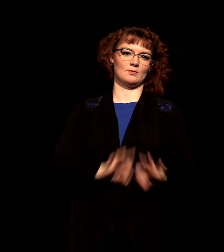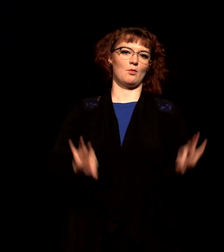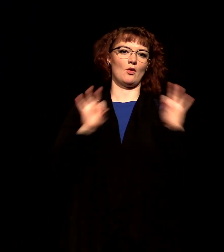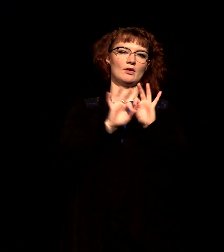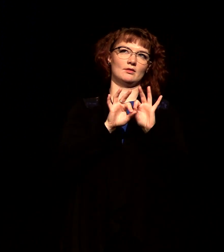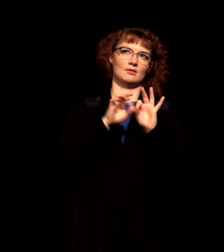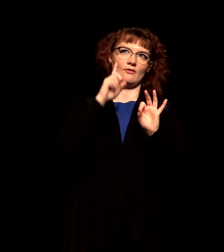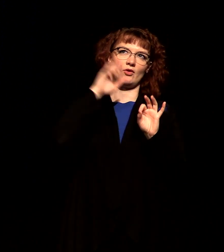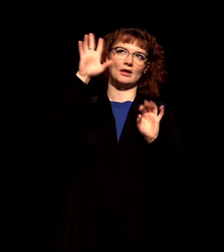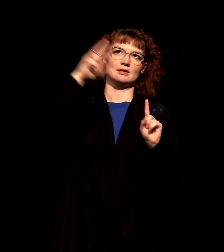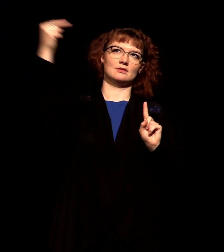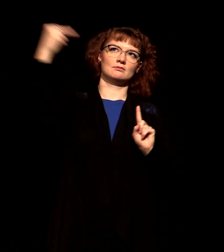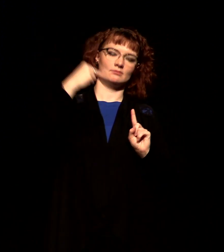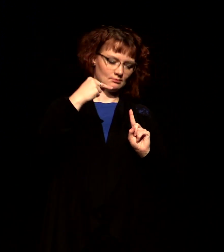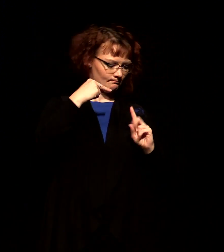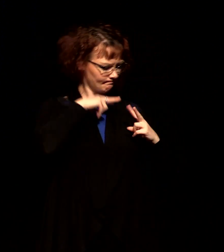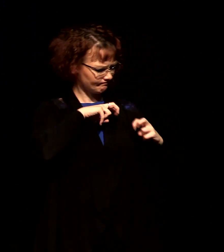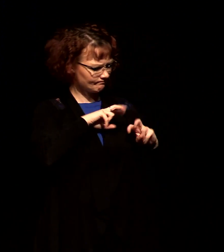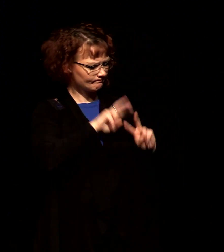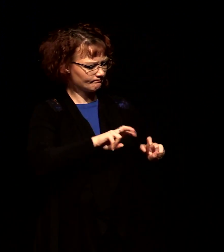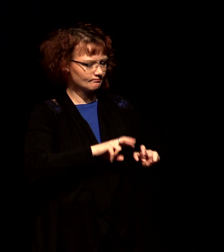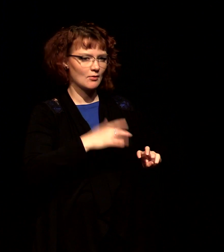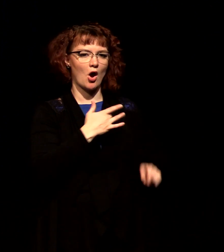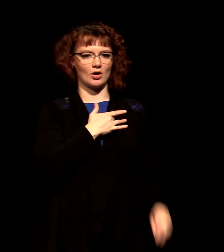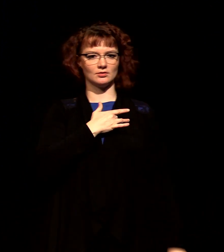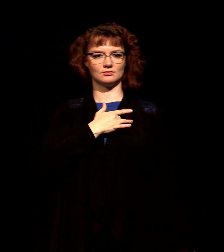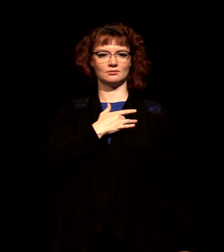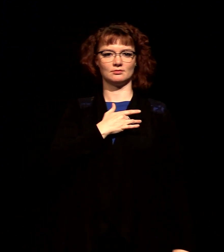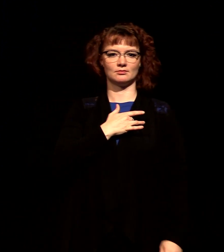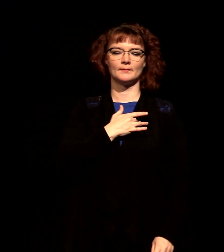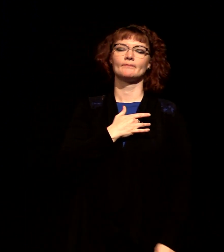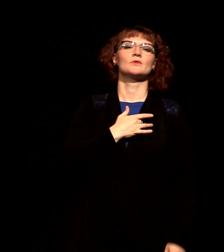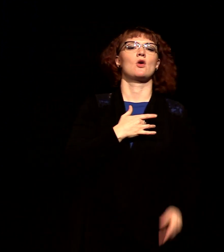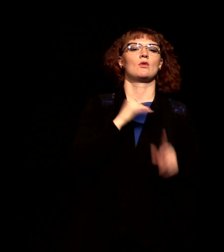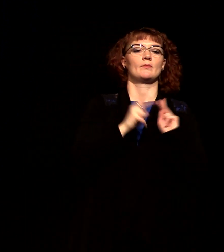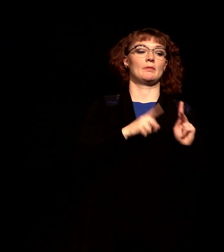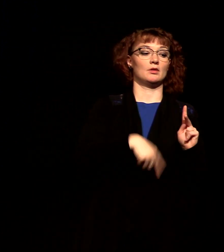to God. And here, the people are reminded once again, that yes,